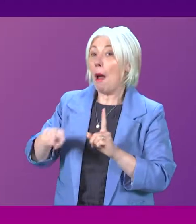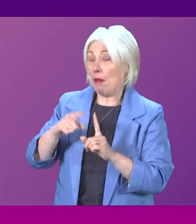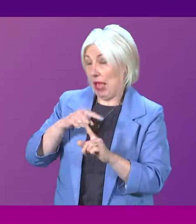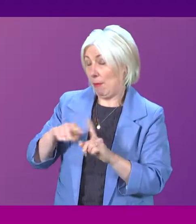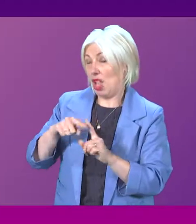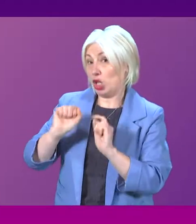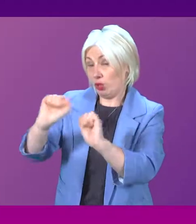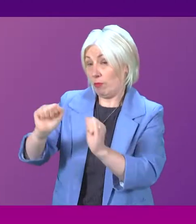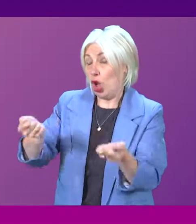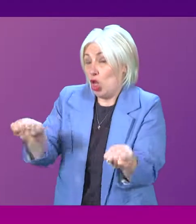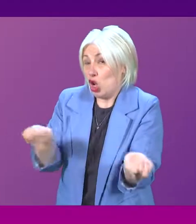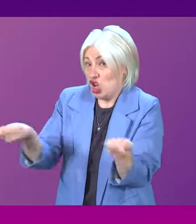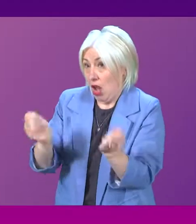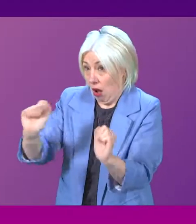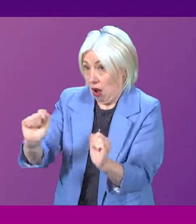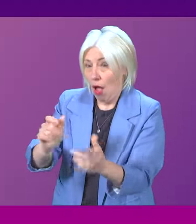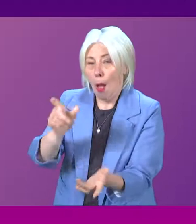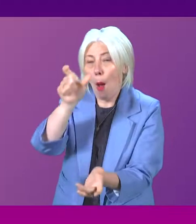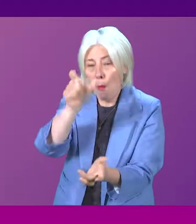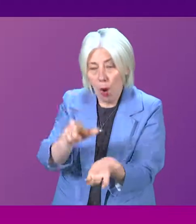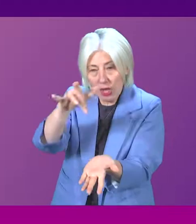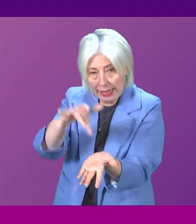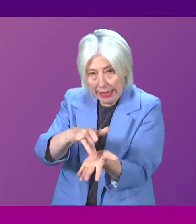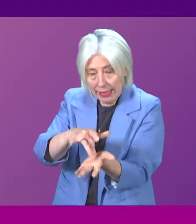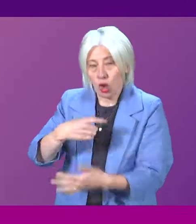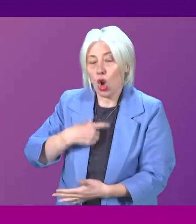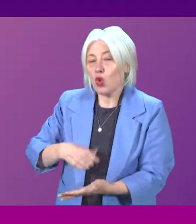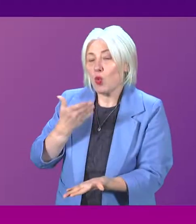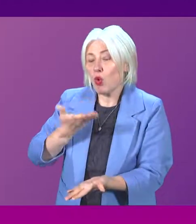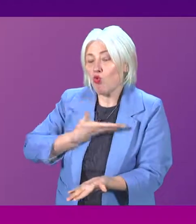that the inquiry take a person-centred, human rights-based approach to ensure that every